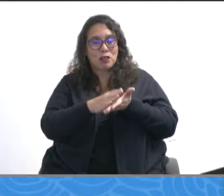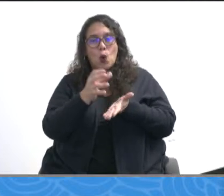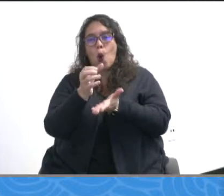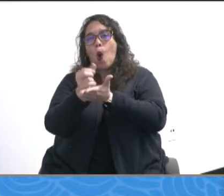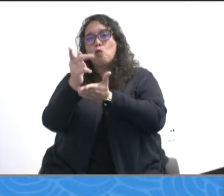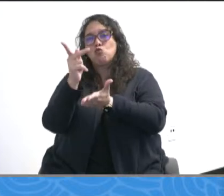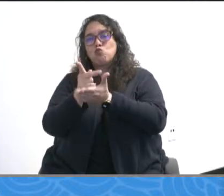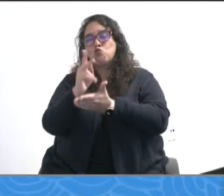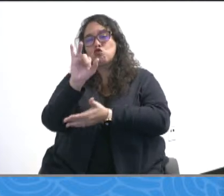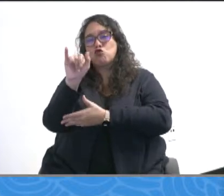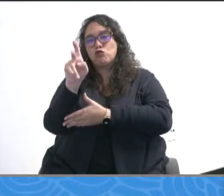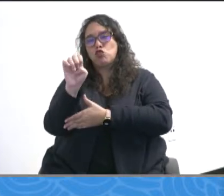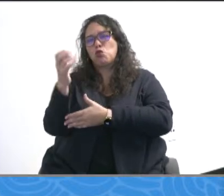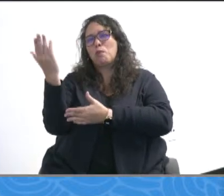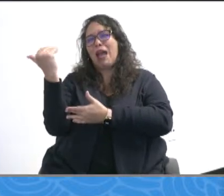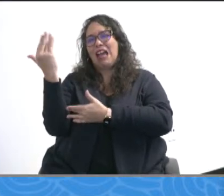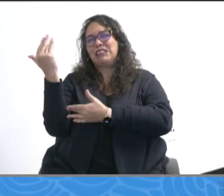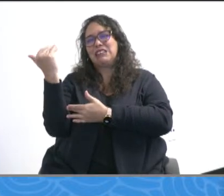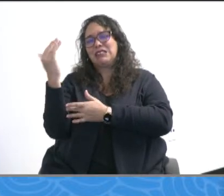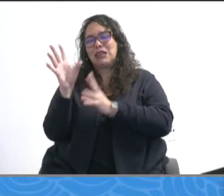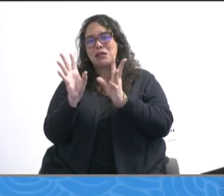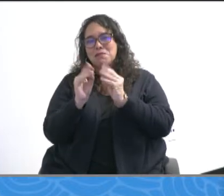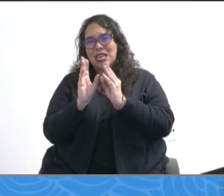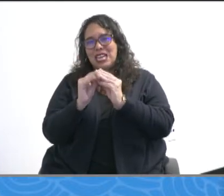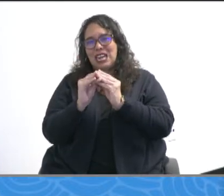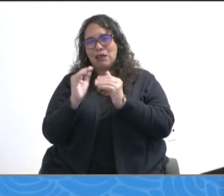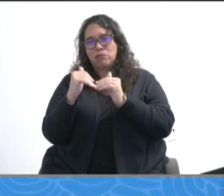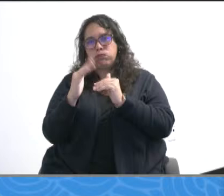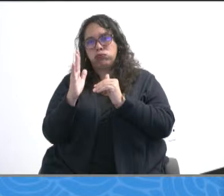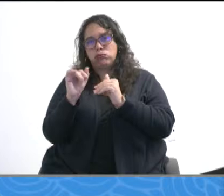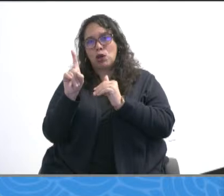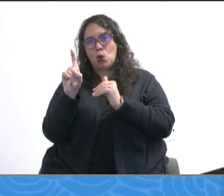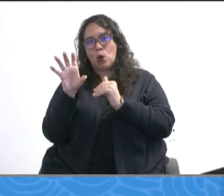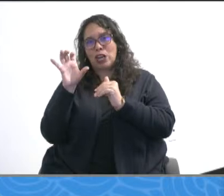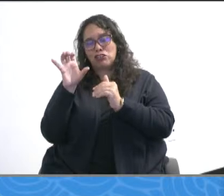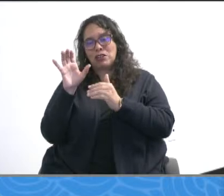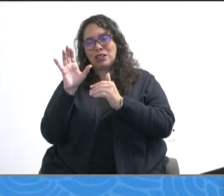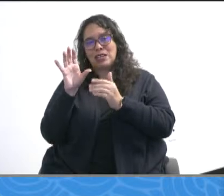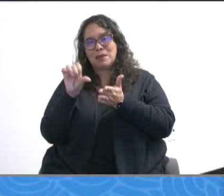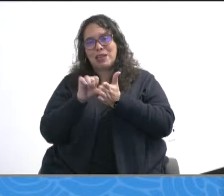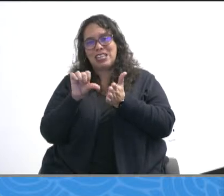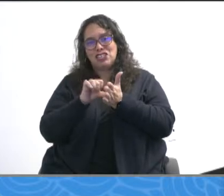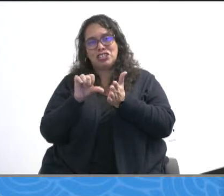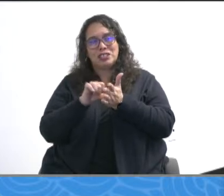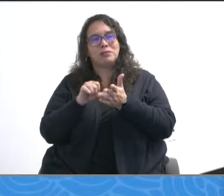and is over a hundred pages, this 42 to 45-page update that we provide